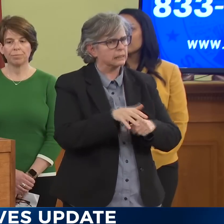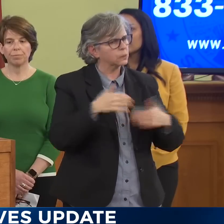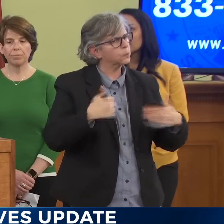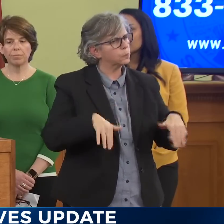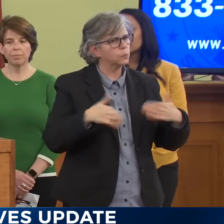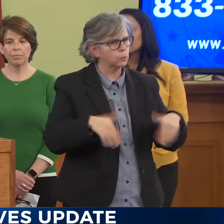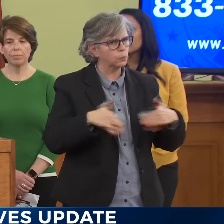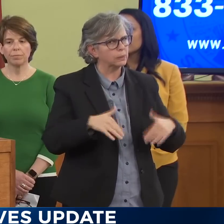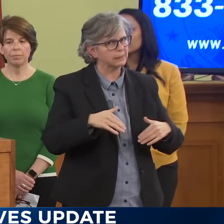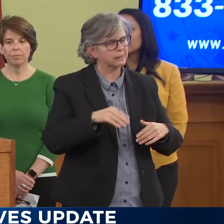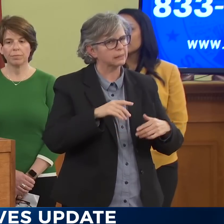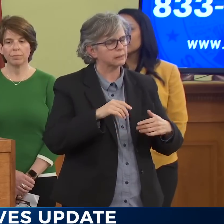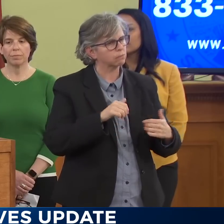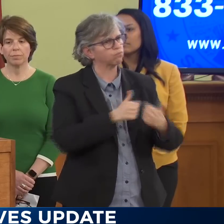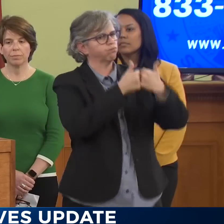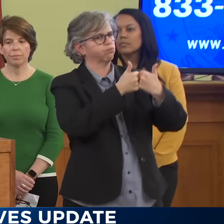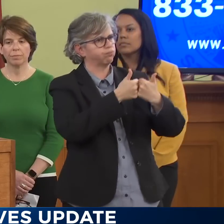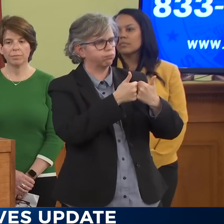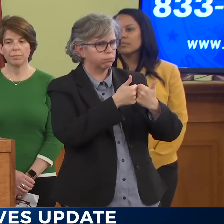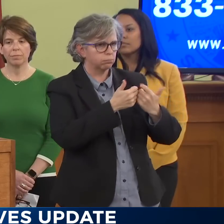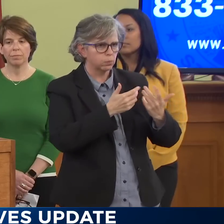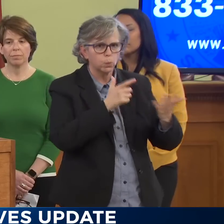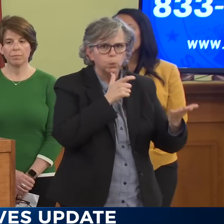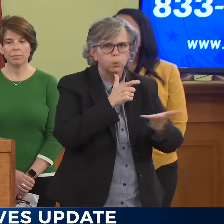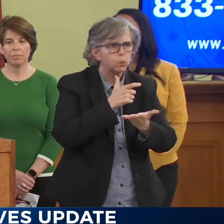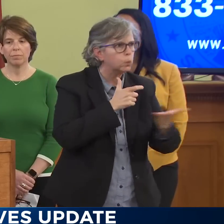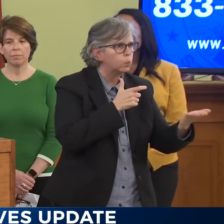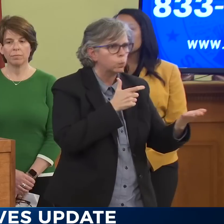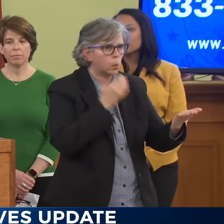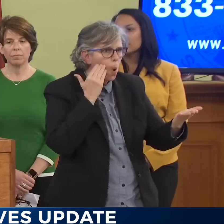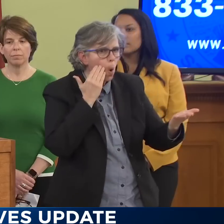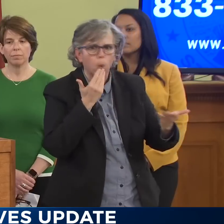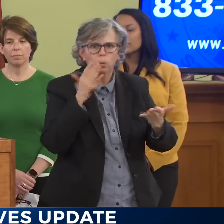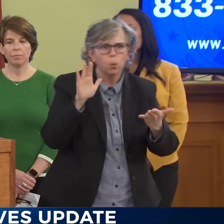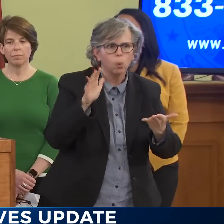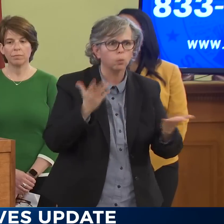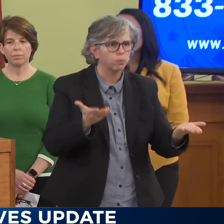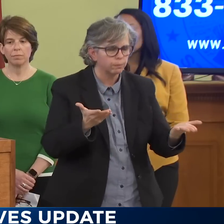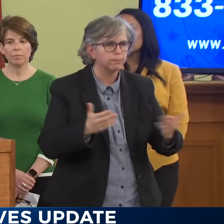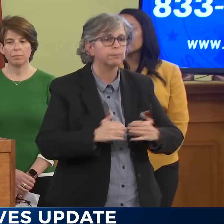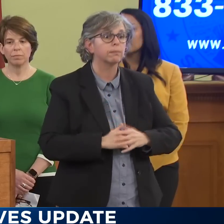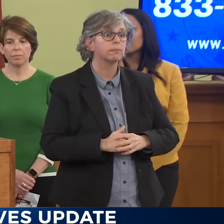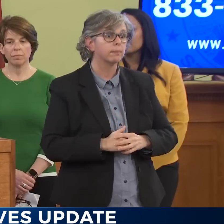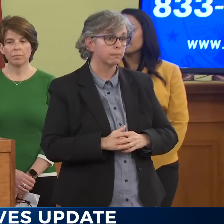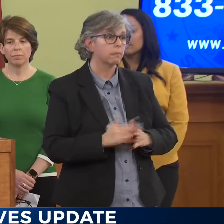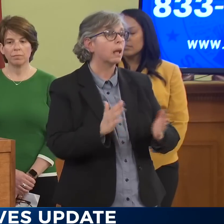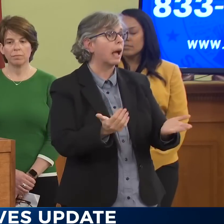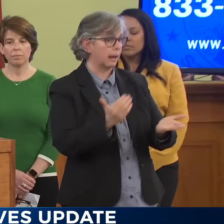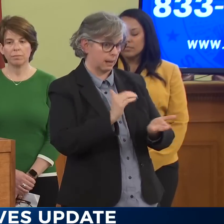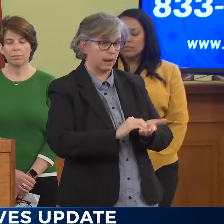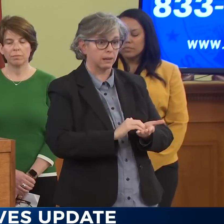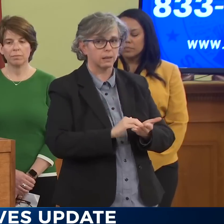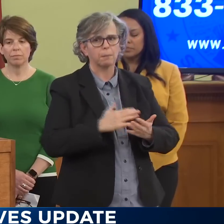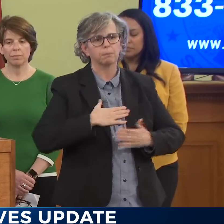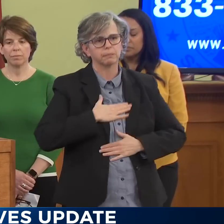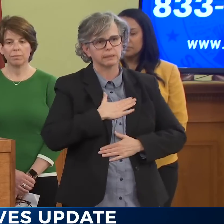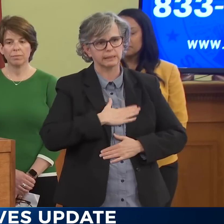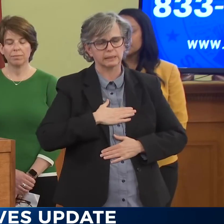NEVER KNOW THAT THEY HAVE IT. THAT IS THE NATURE OF THIS VIRUS , THE NATURE OF THIS PROBLEM.